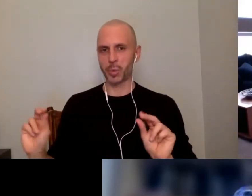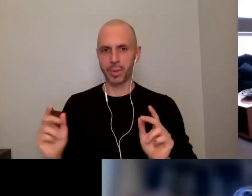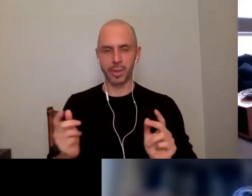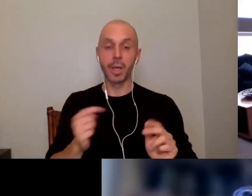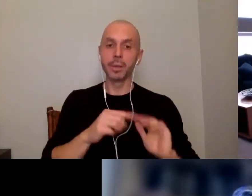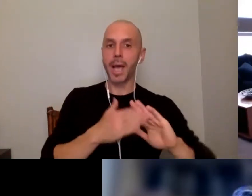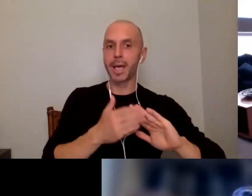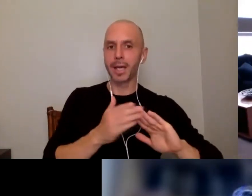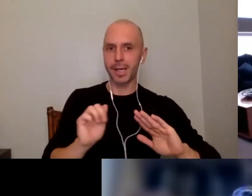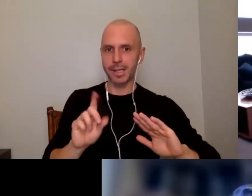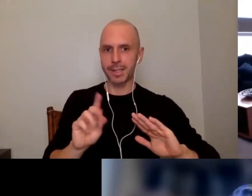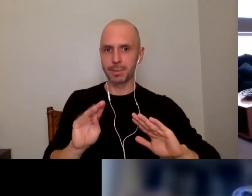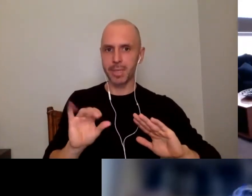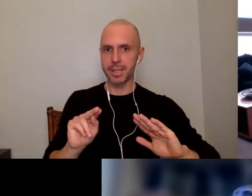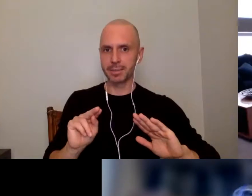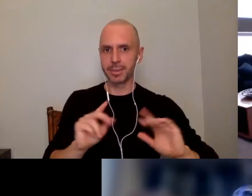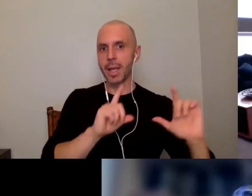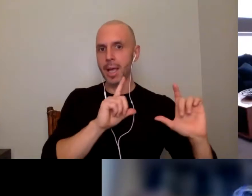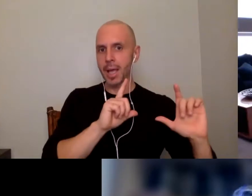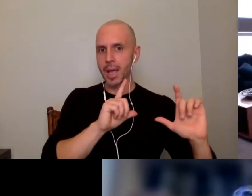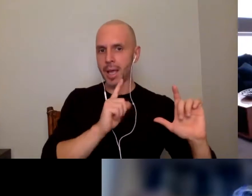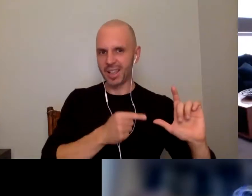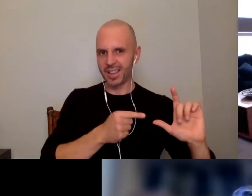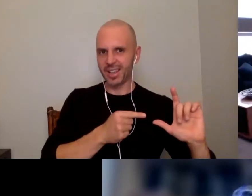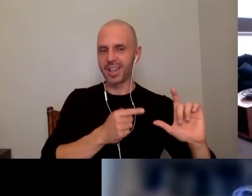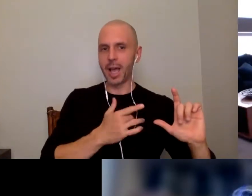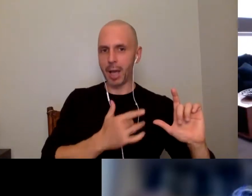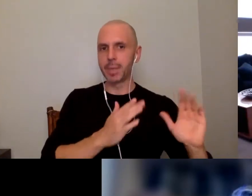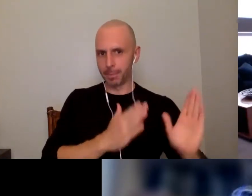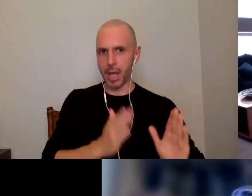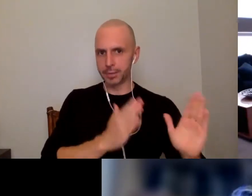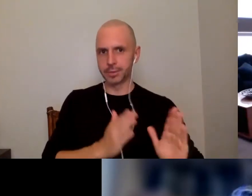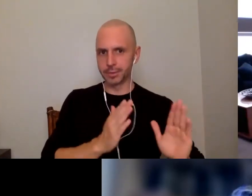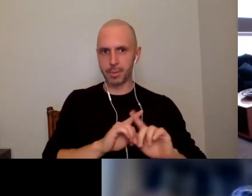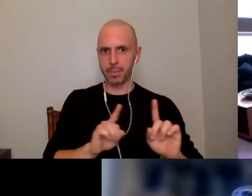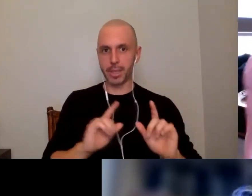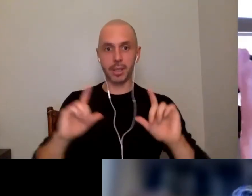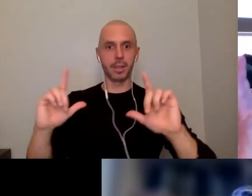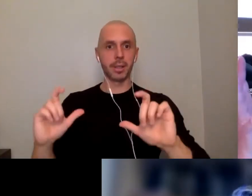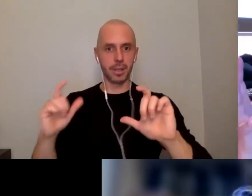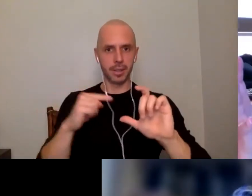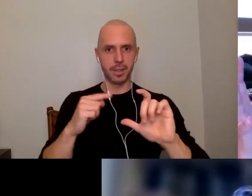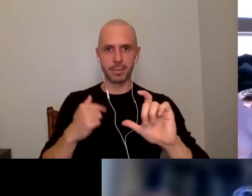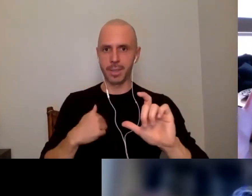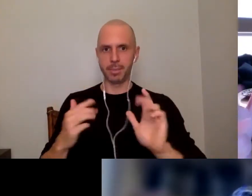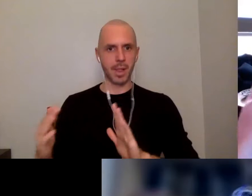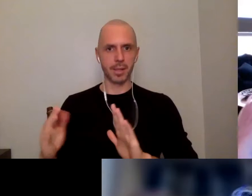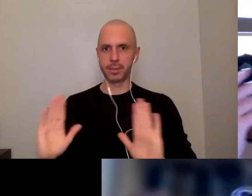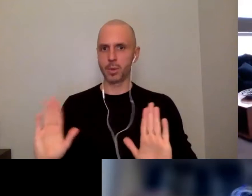very spontaneous and intuitive and but certainly when i see the image you know then i of course